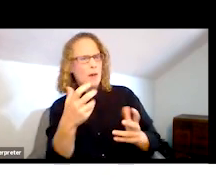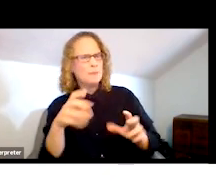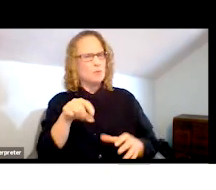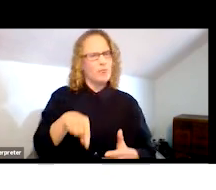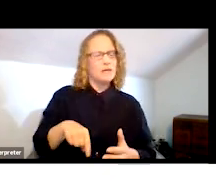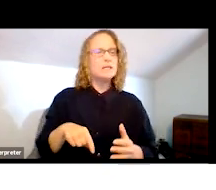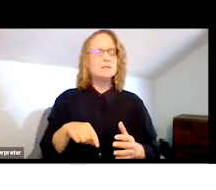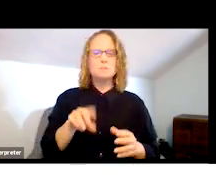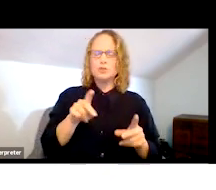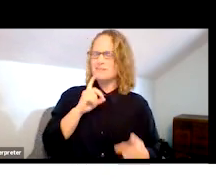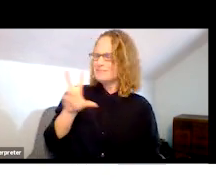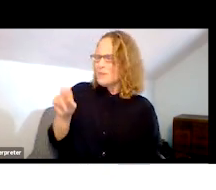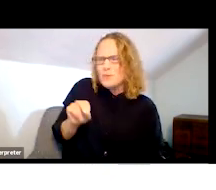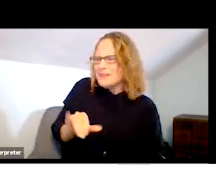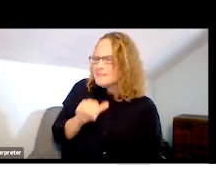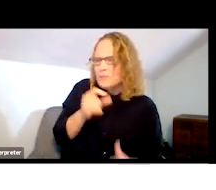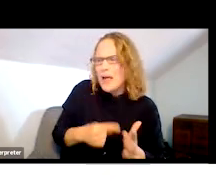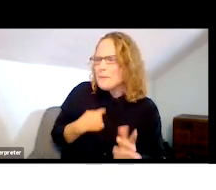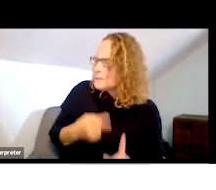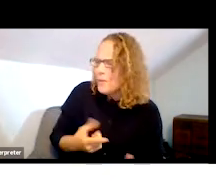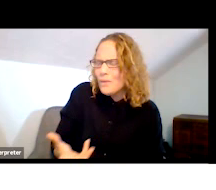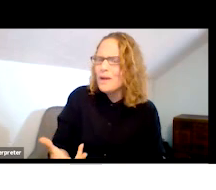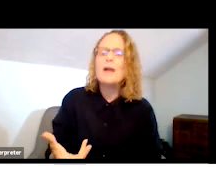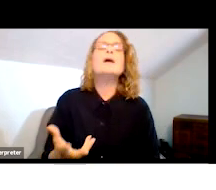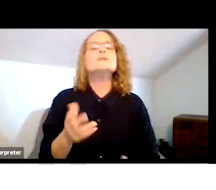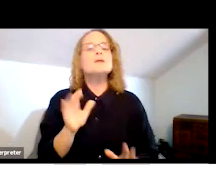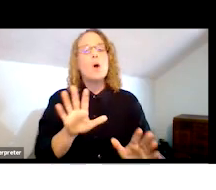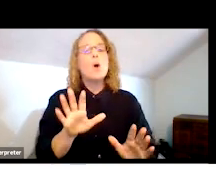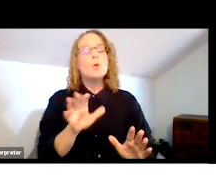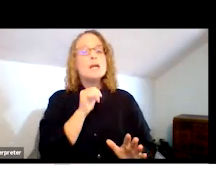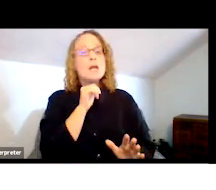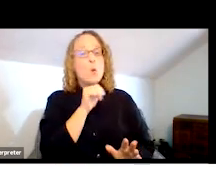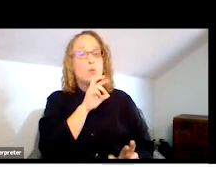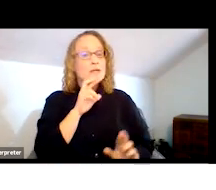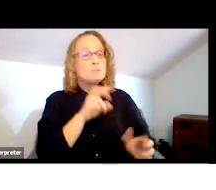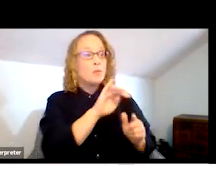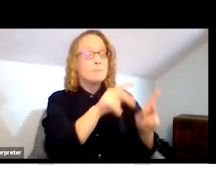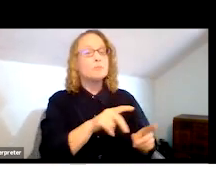We're going to verify what we think we heard. It's very often that if you're in a conversation